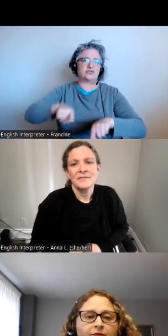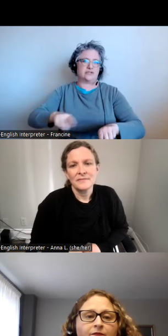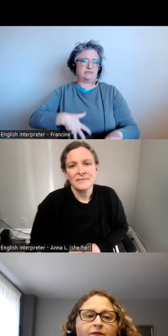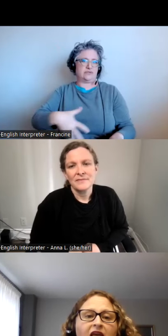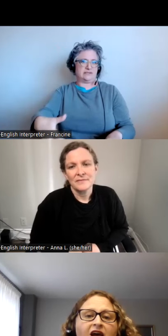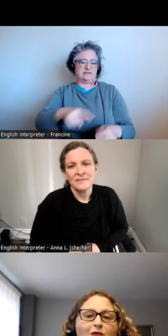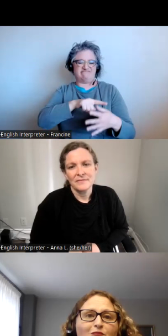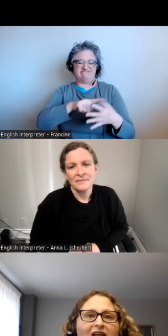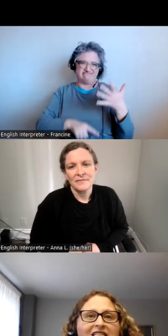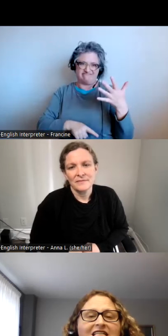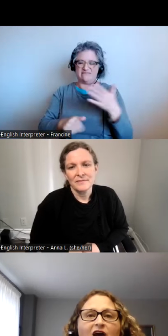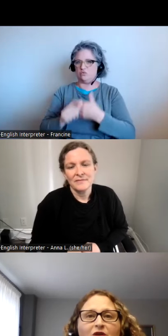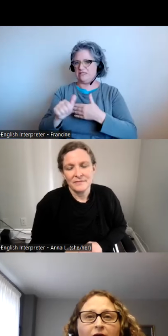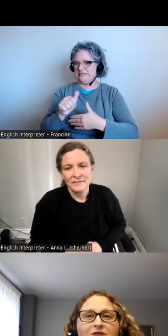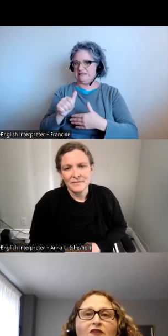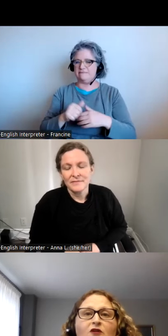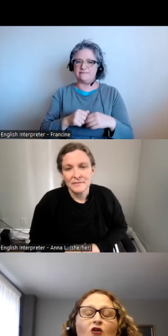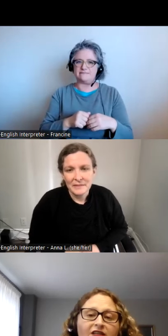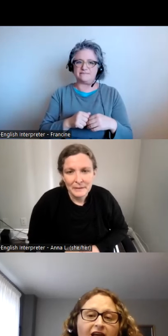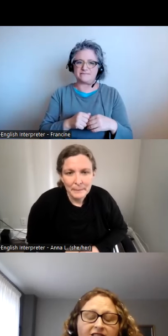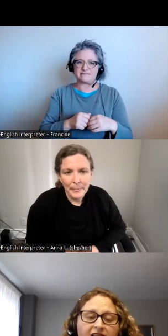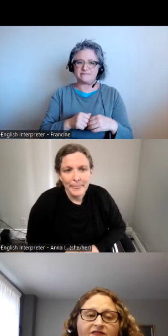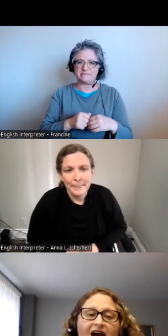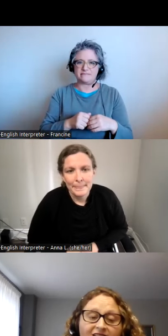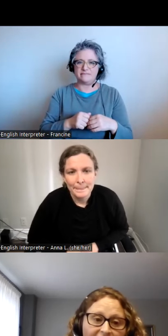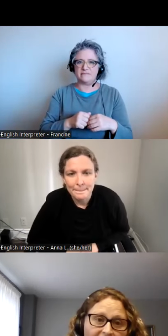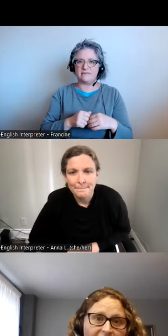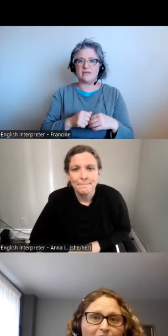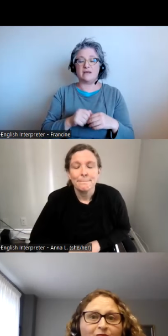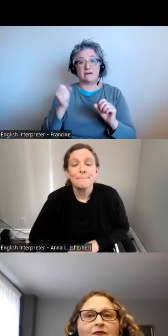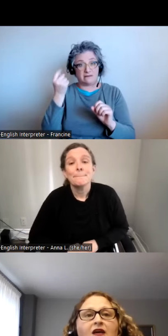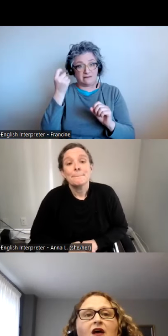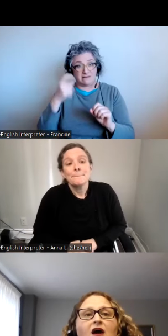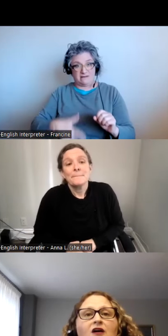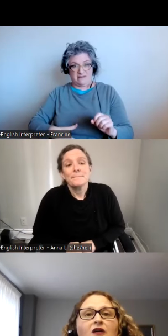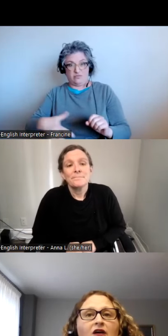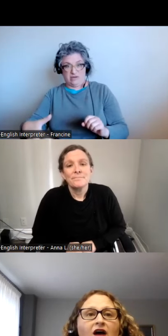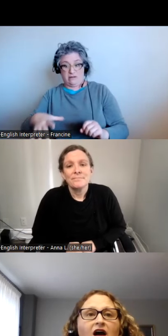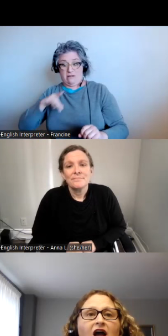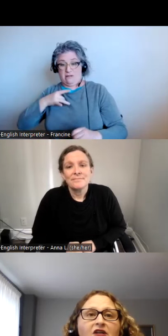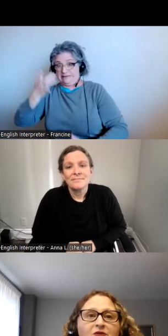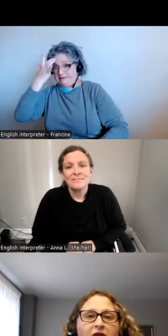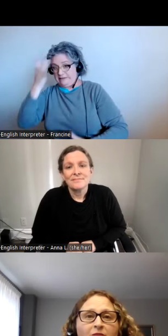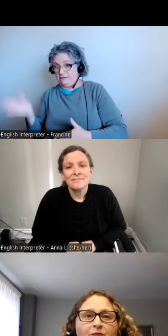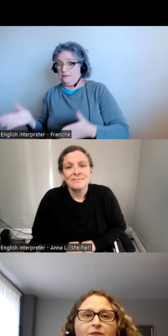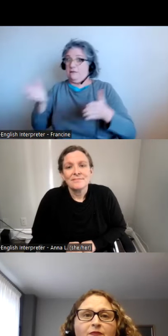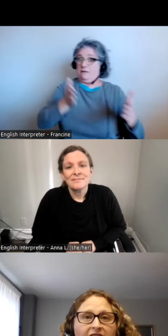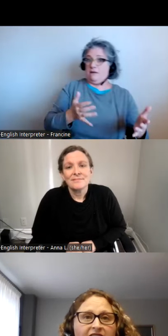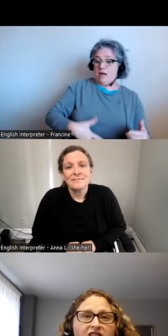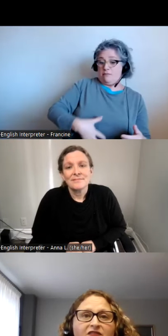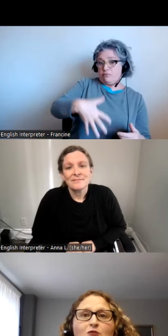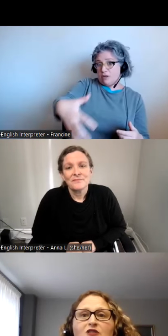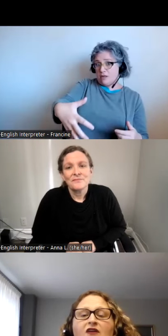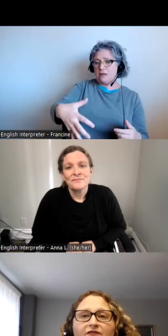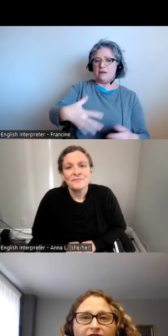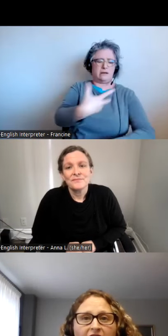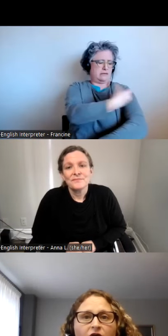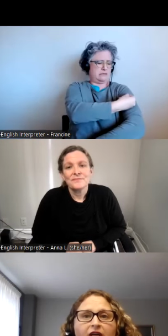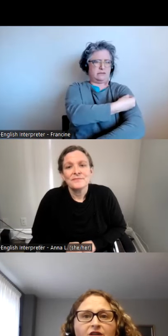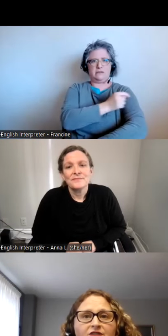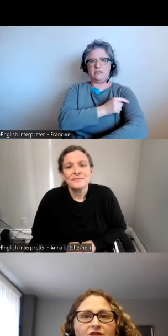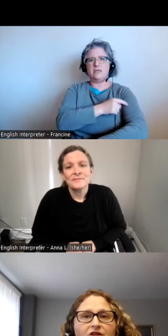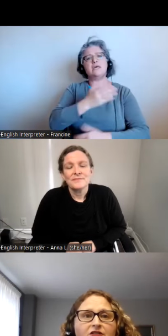. Next slide, please